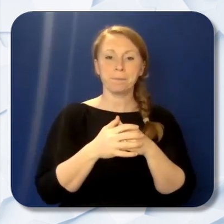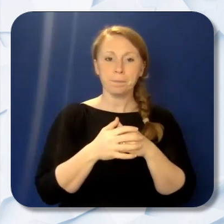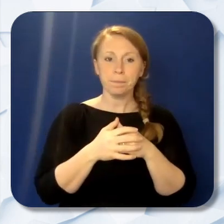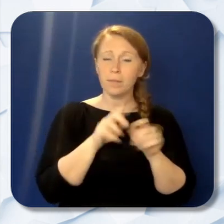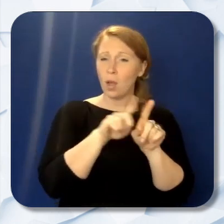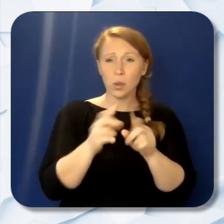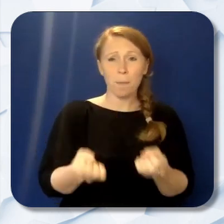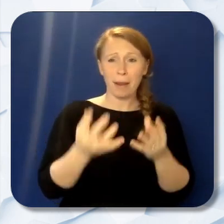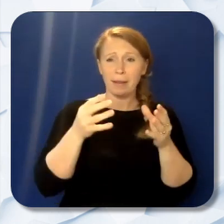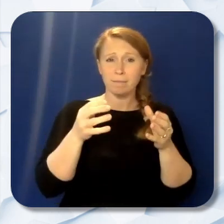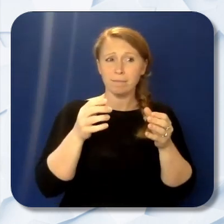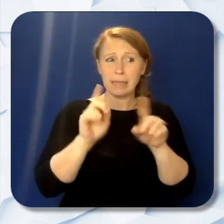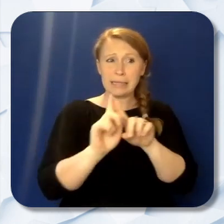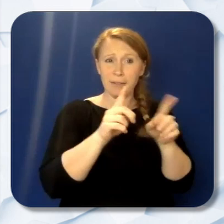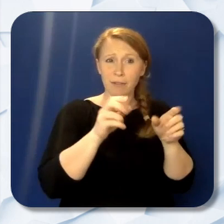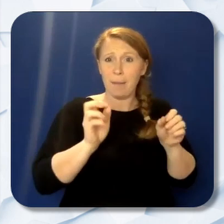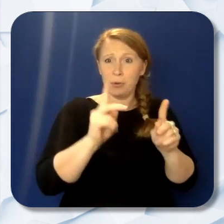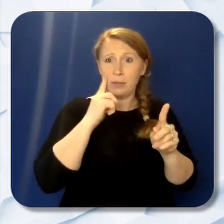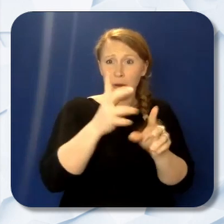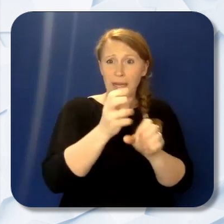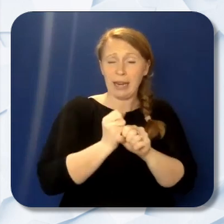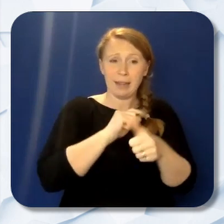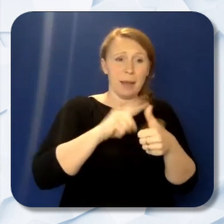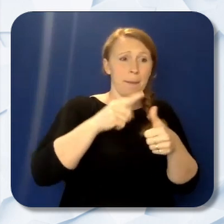eligible to receive naloxone through the public interest. Price Um, through our can